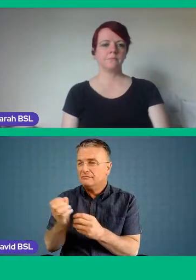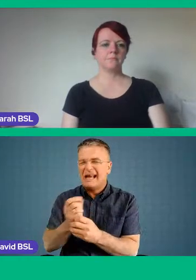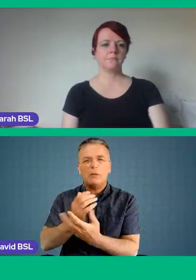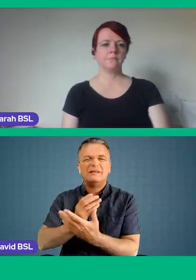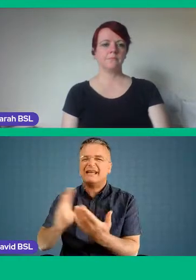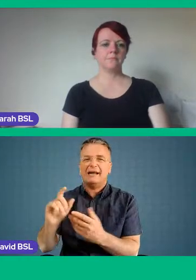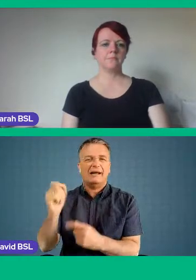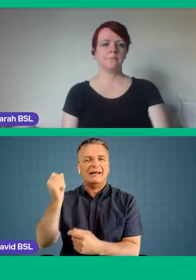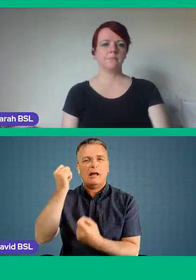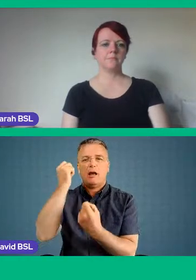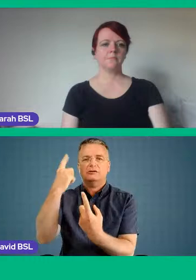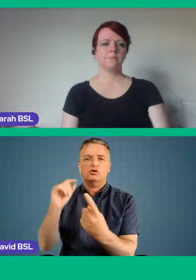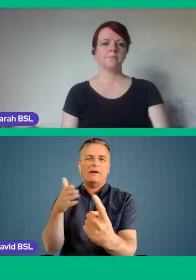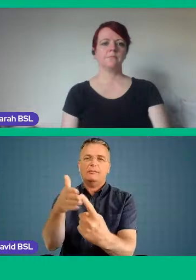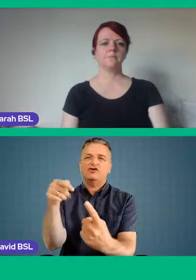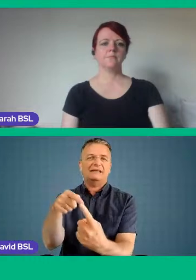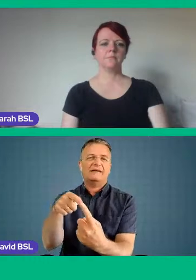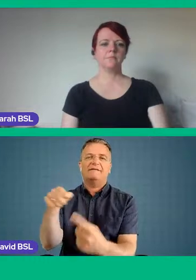objectives and what we wanted to get to